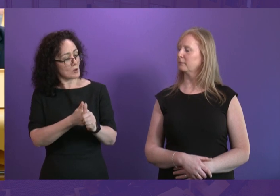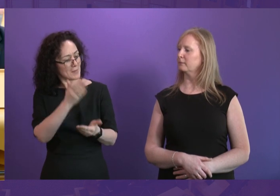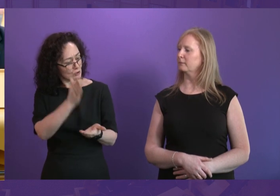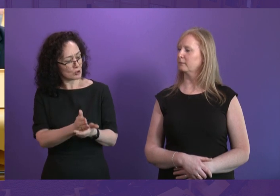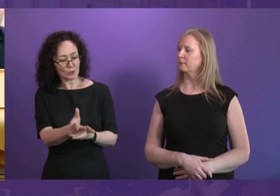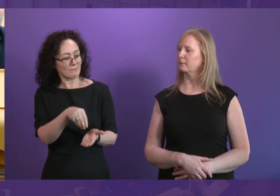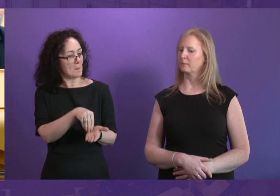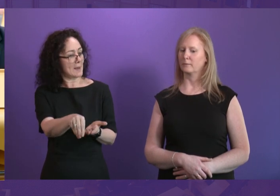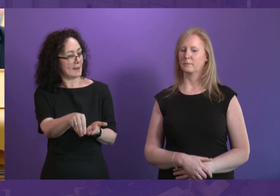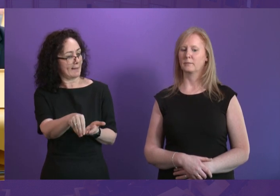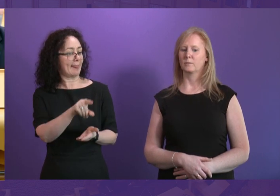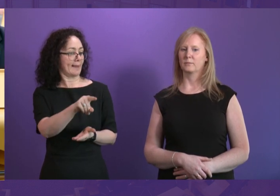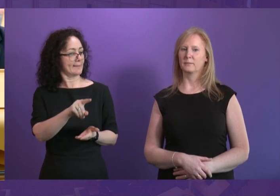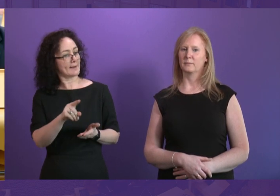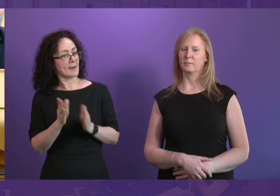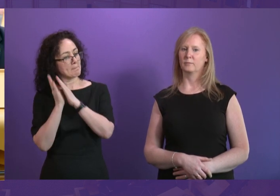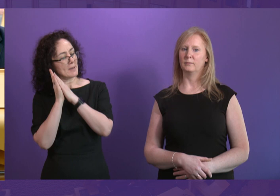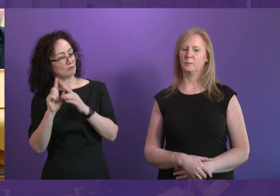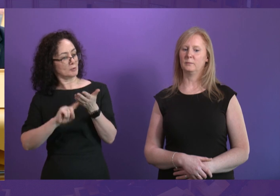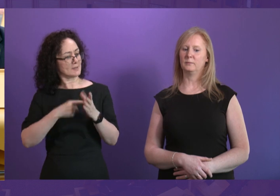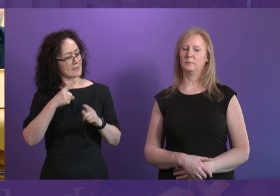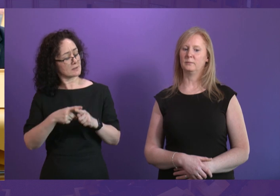Perhaps Michelle Ballantyne will want to explain her comments later this afternoon. I would